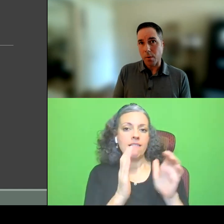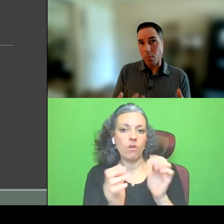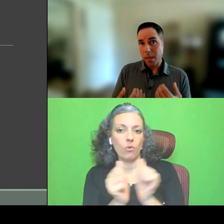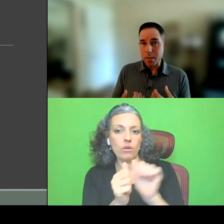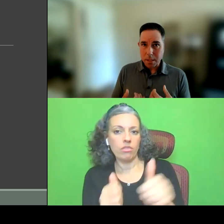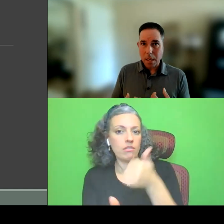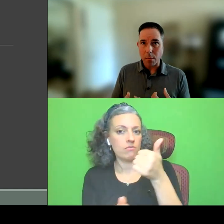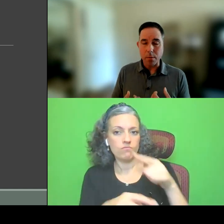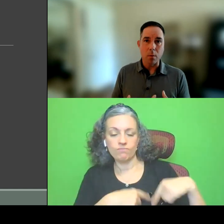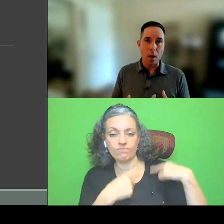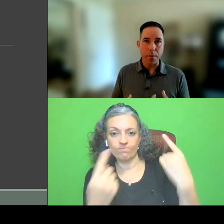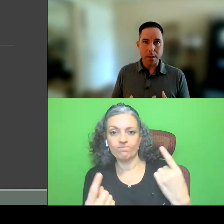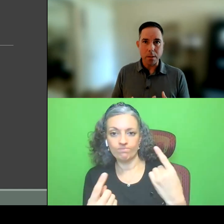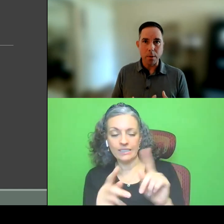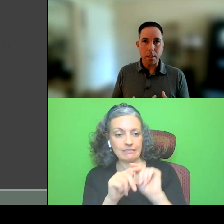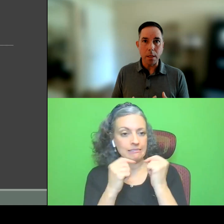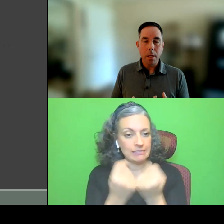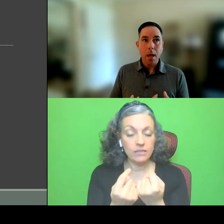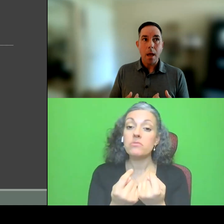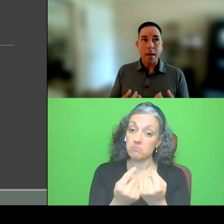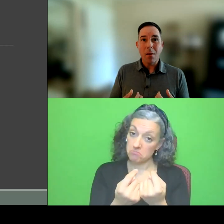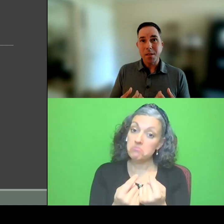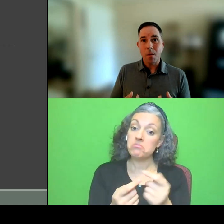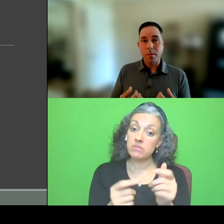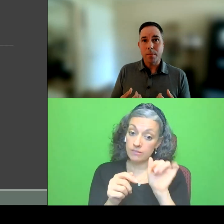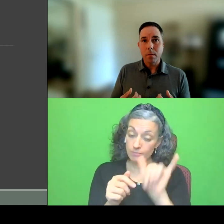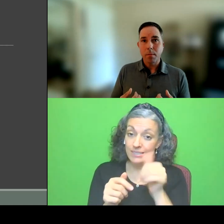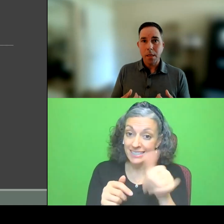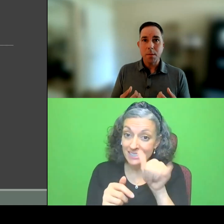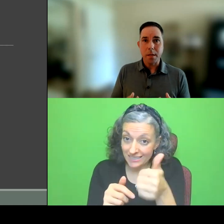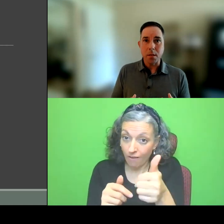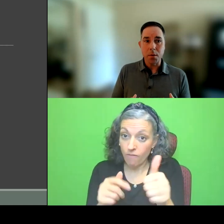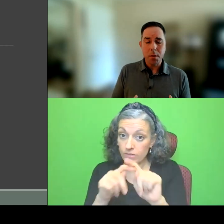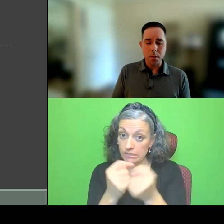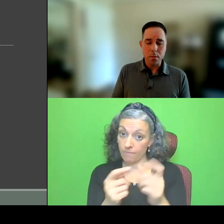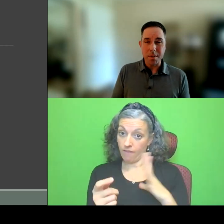where we as a team are doing well with accessibility and now on top of being expected to do the